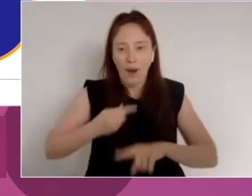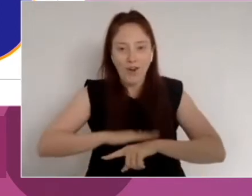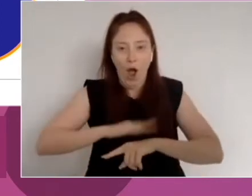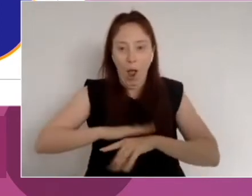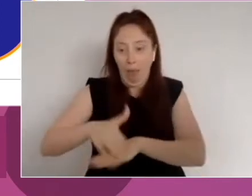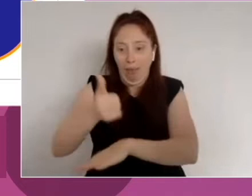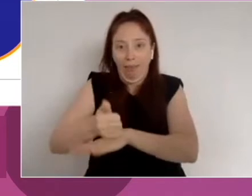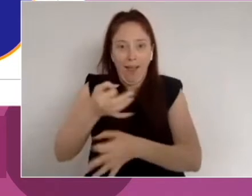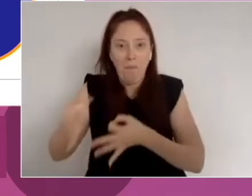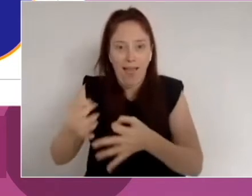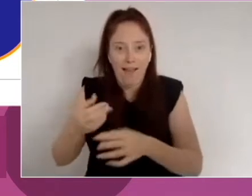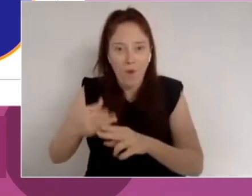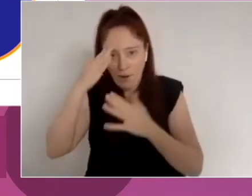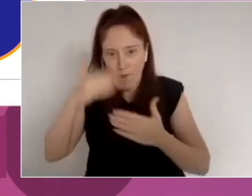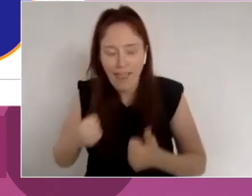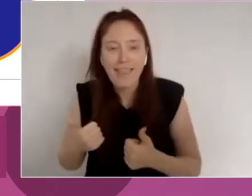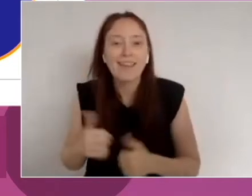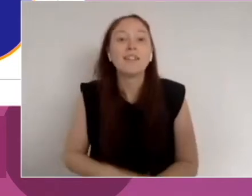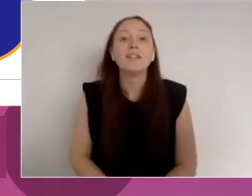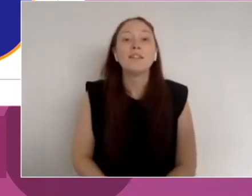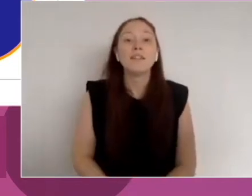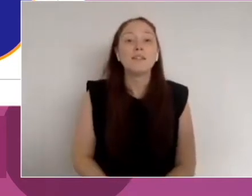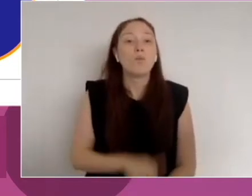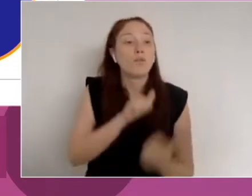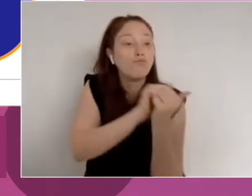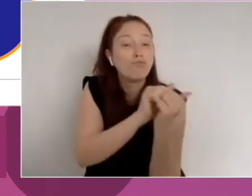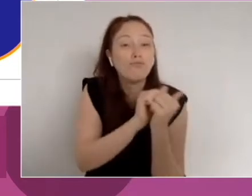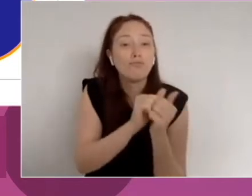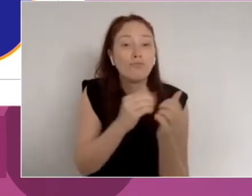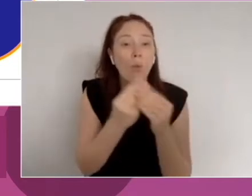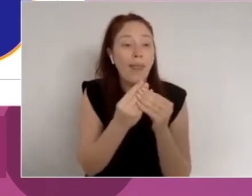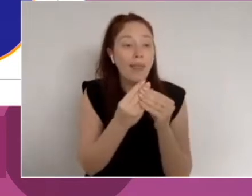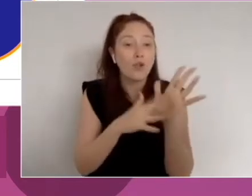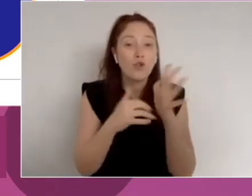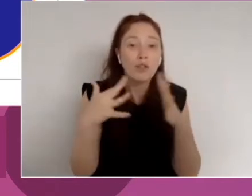together, the commission worked very closely with our colleagues in NSW and Victoria at a Government